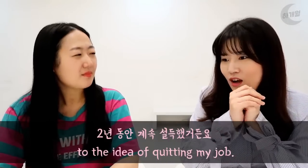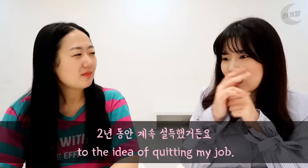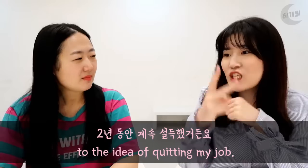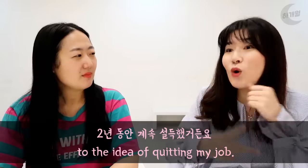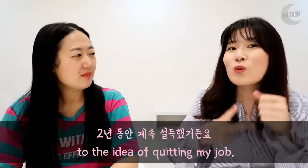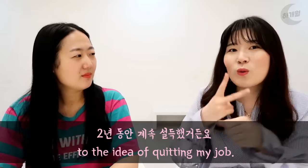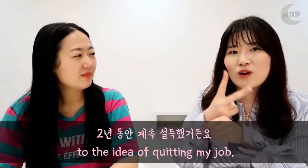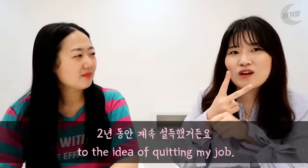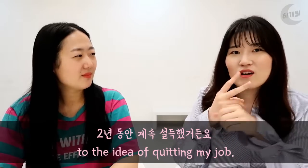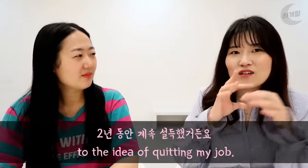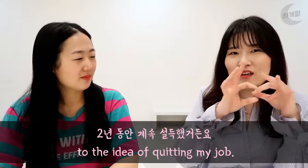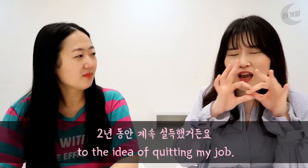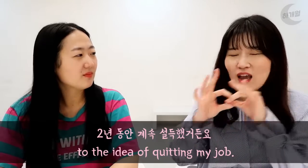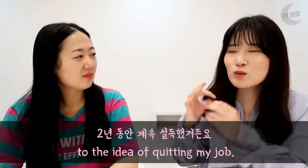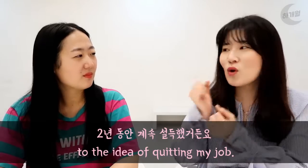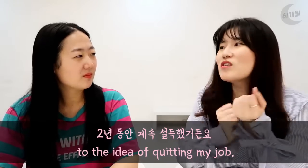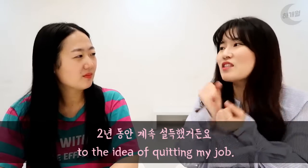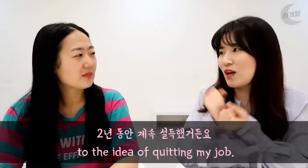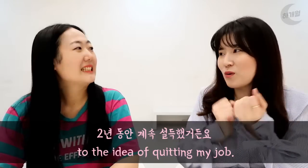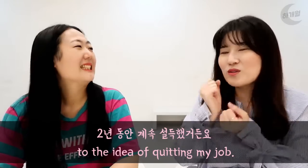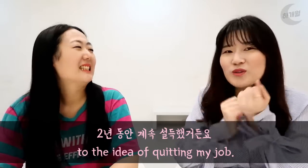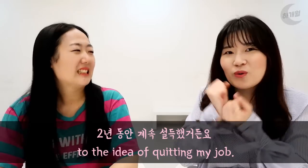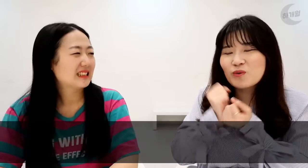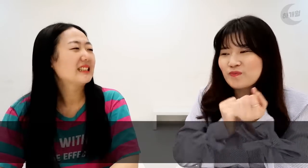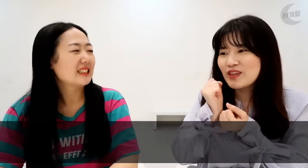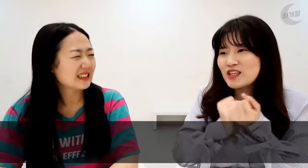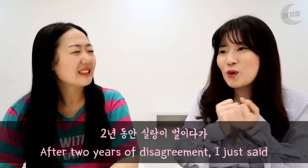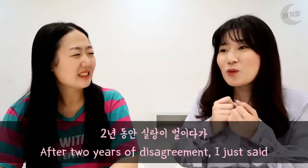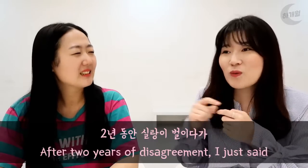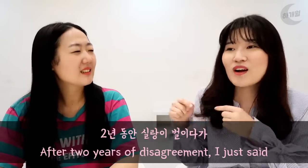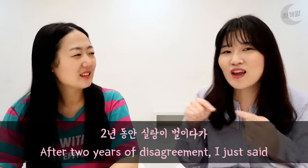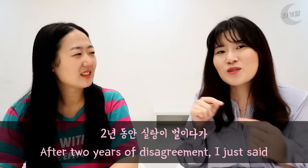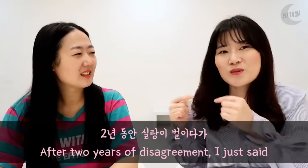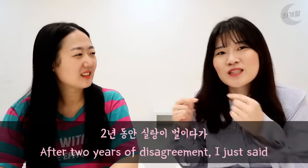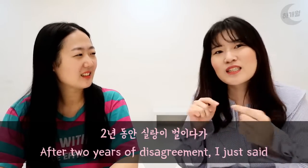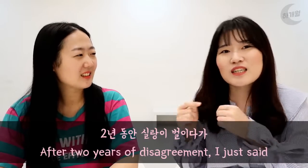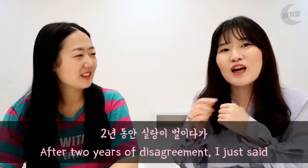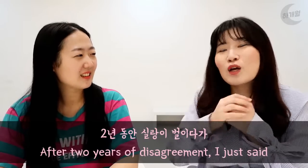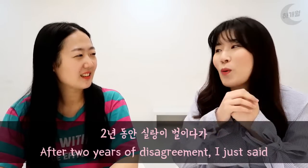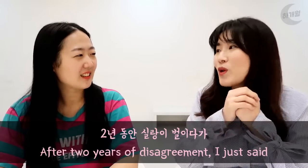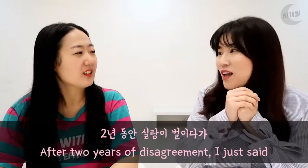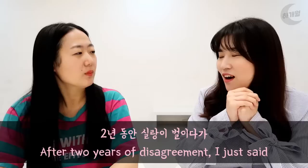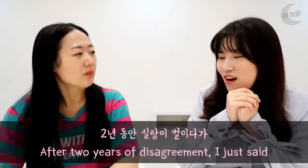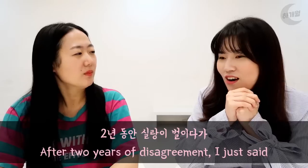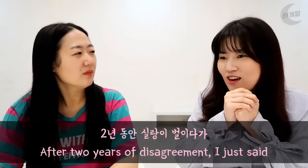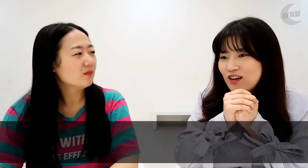to the idea of quitting my job. After two years of disagreement, I just said